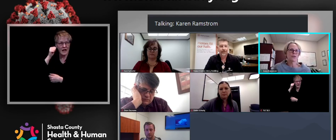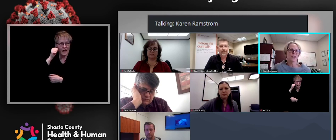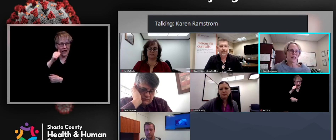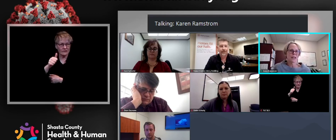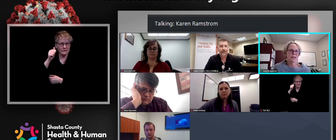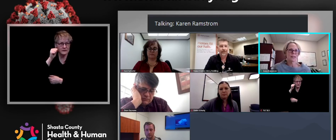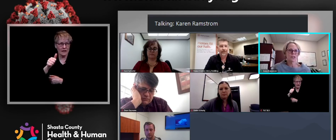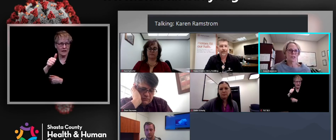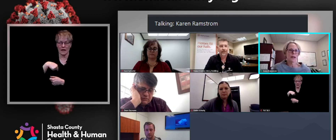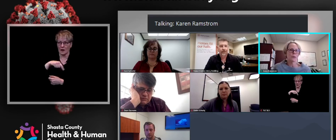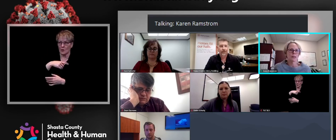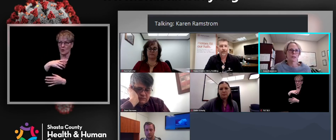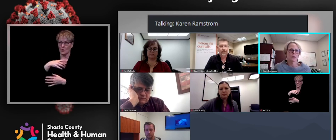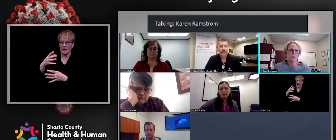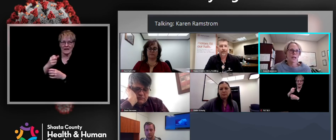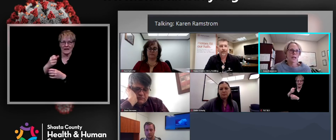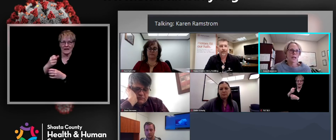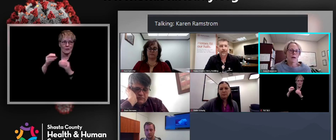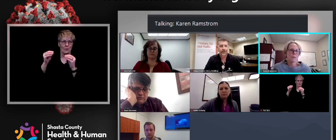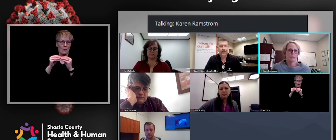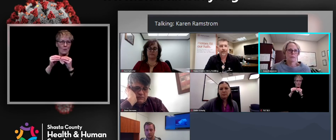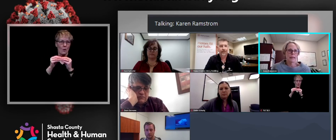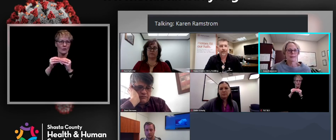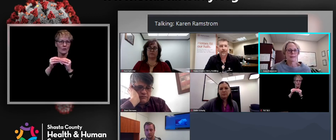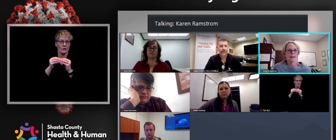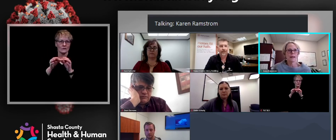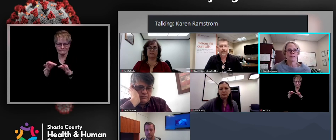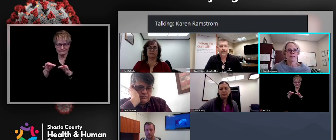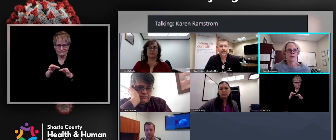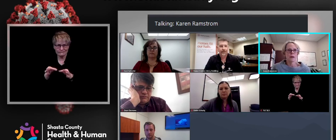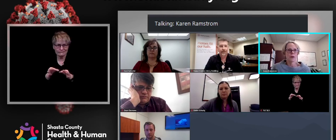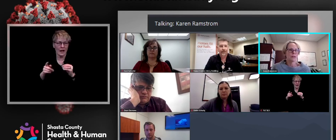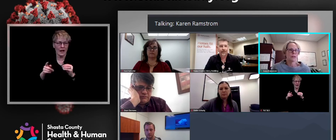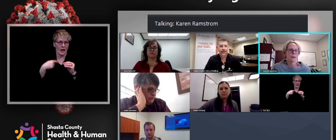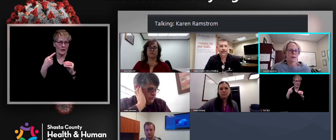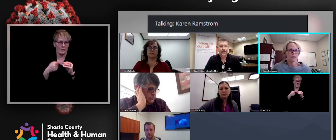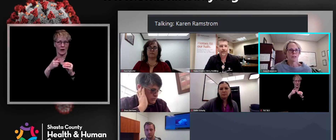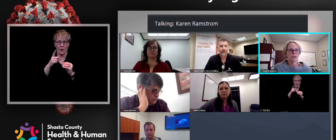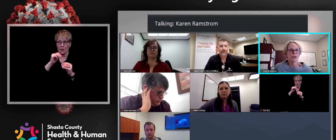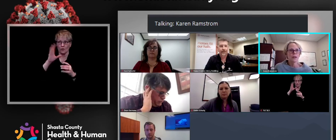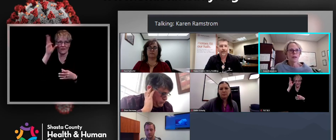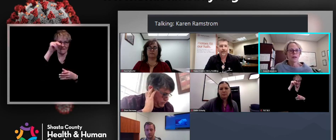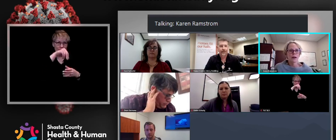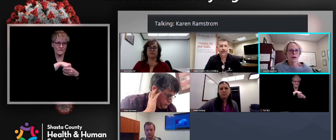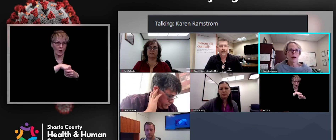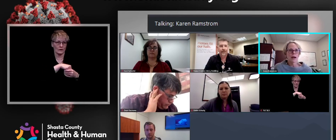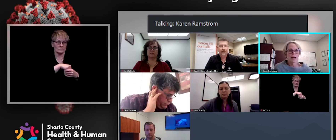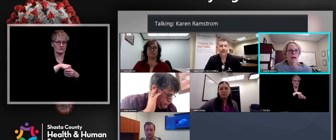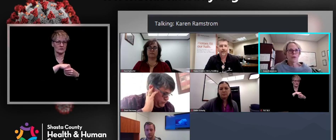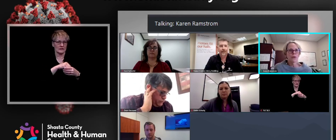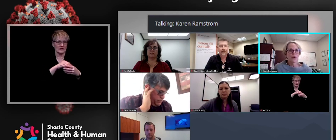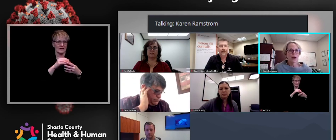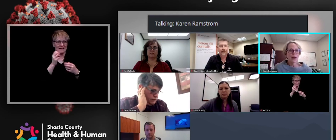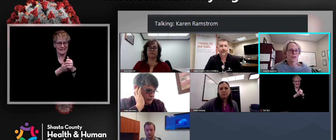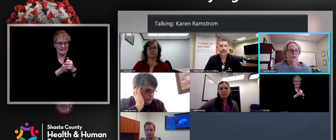phase. And so that was a group that came up late and we received that message. I don't